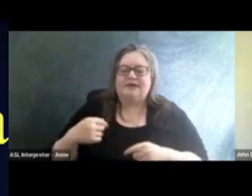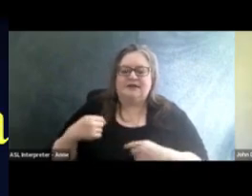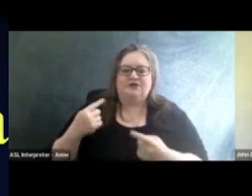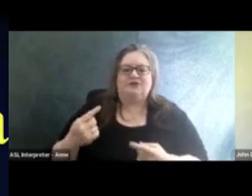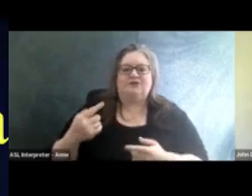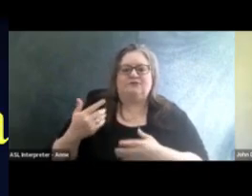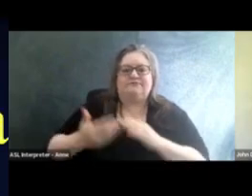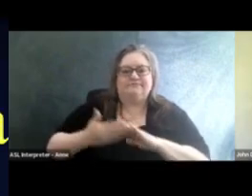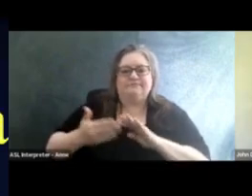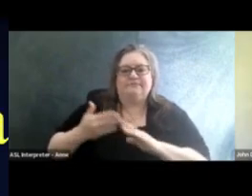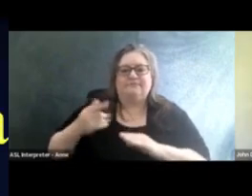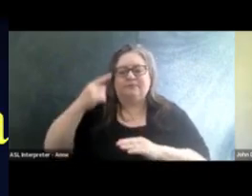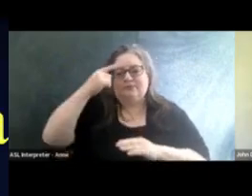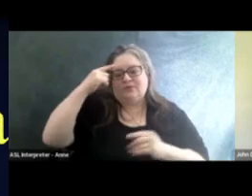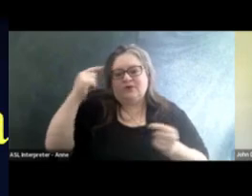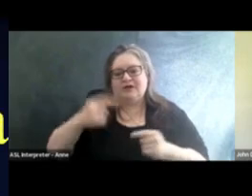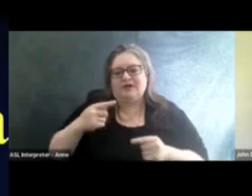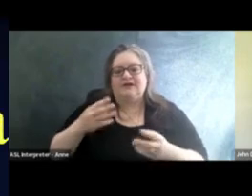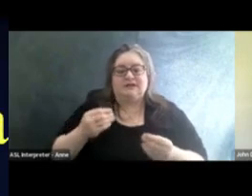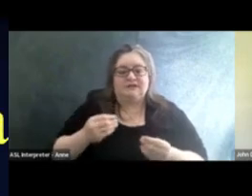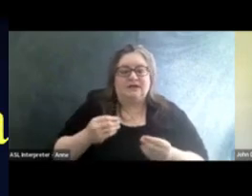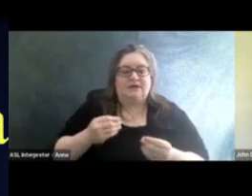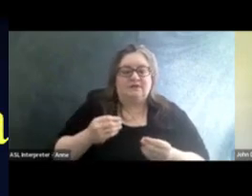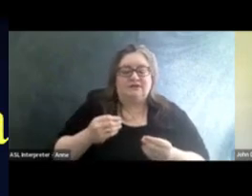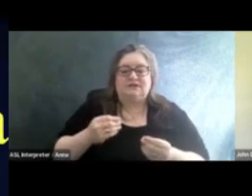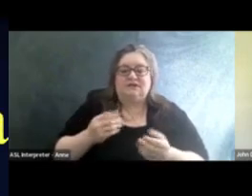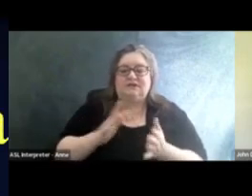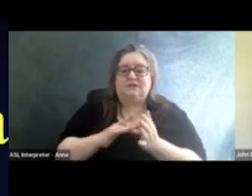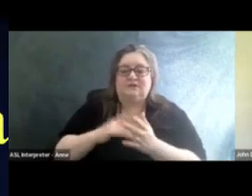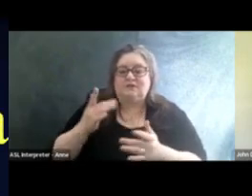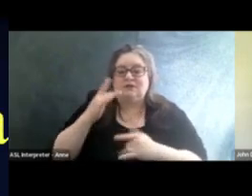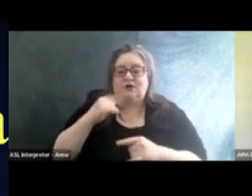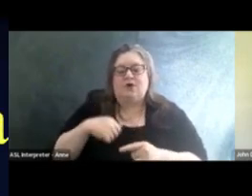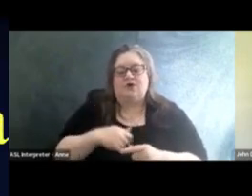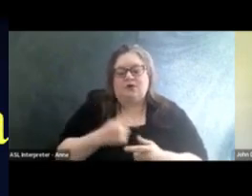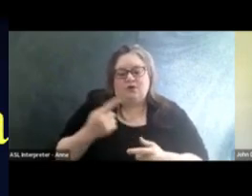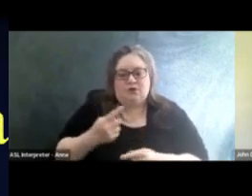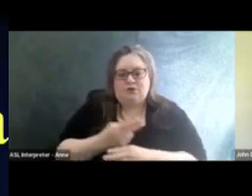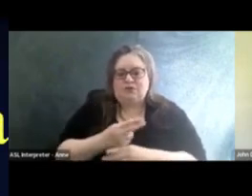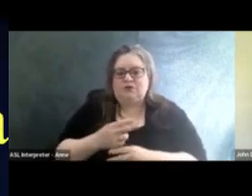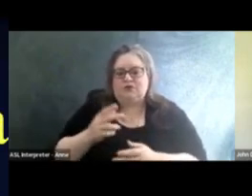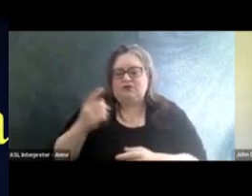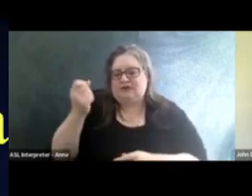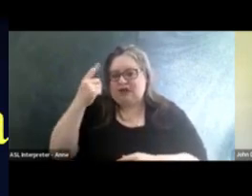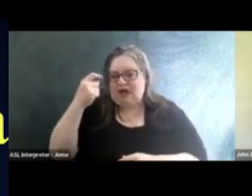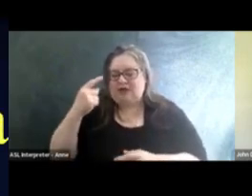brain injury and substance use disorder program, we always did cognitive screeners, and it was really hit or miss, where they